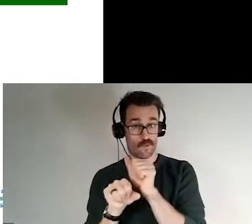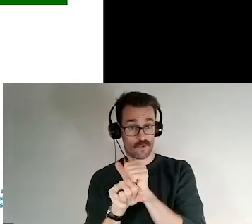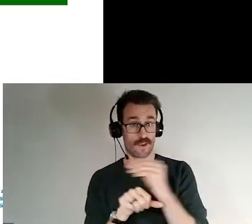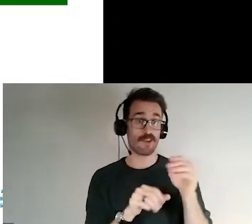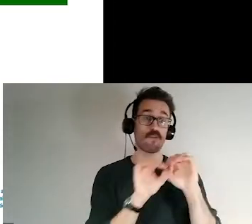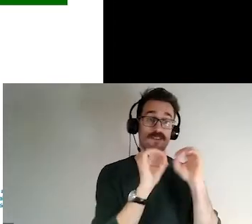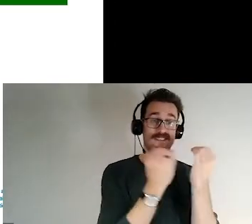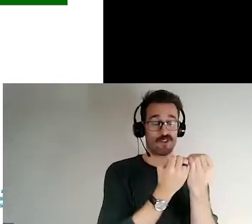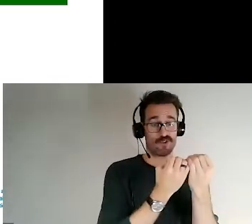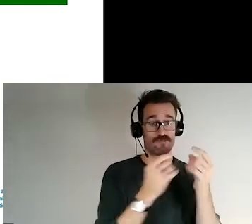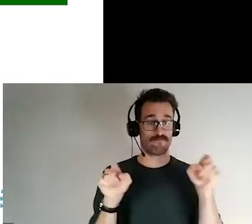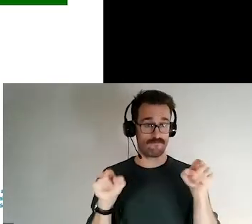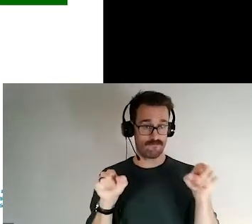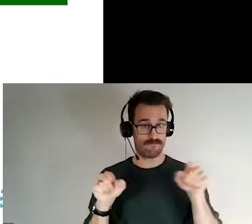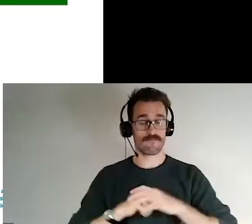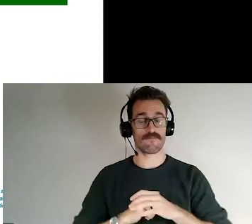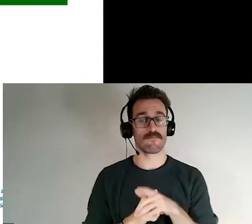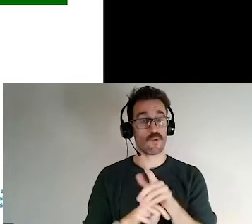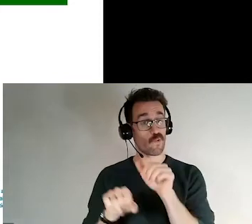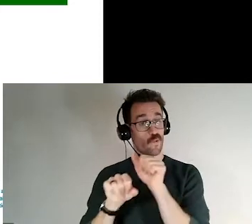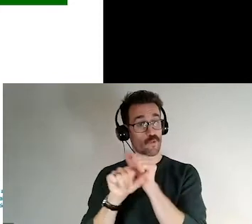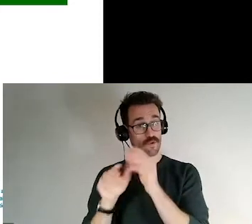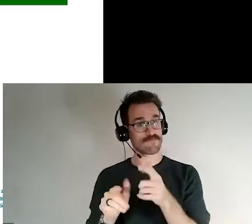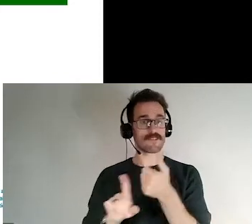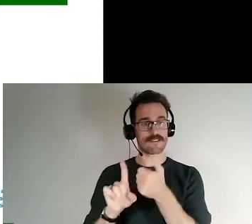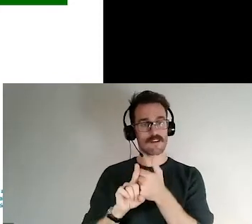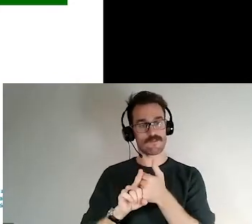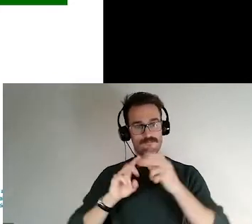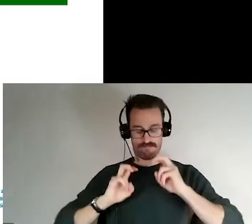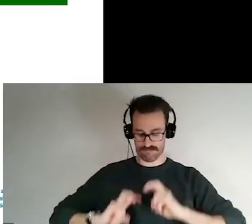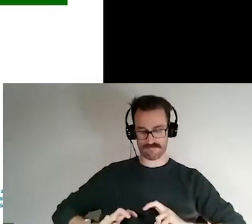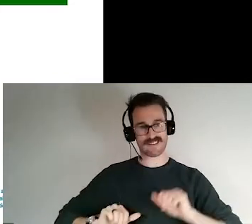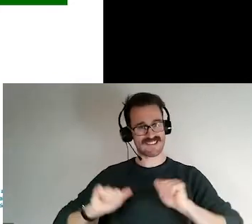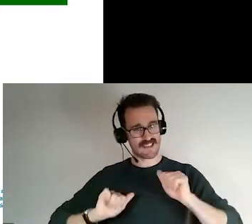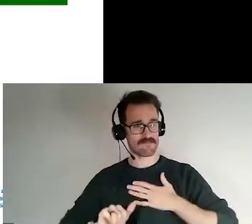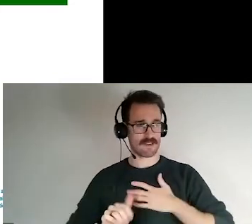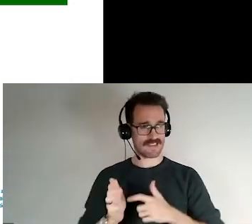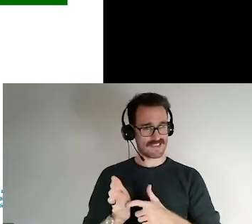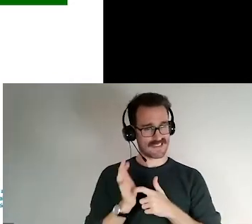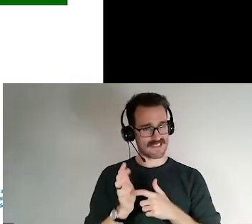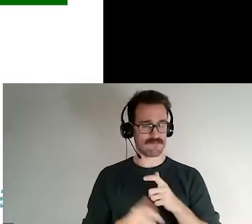version allows someone to self-assess their needs and identify areas where they are maybe having